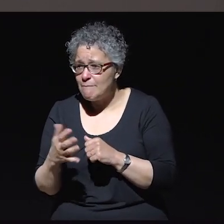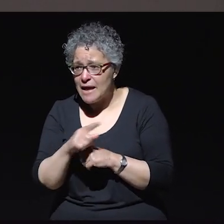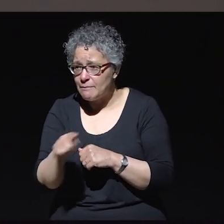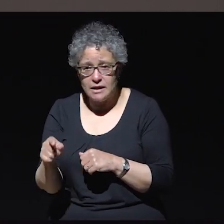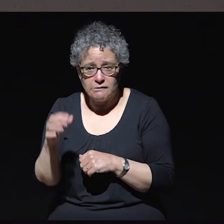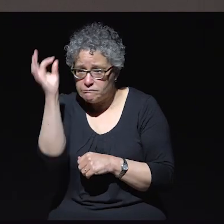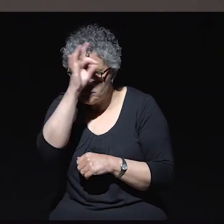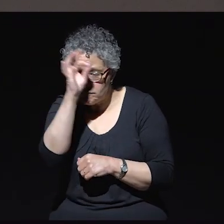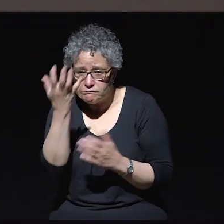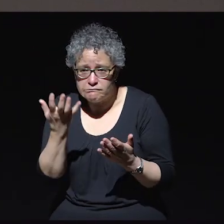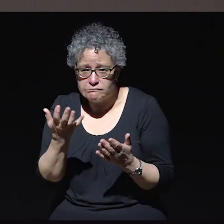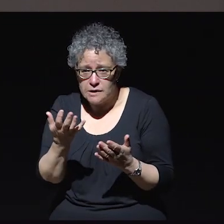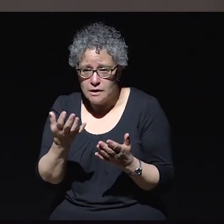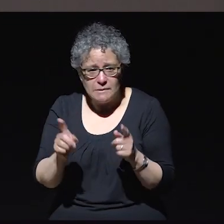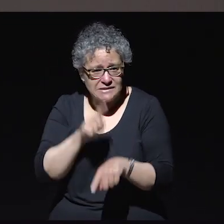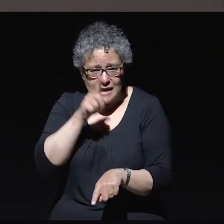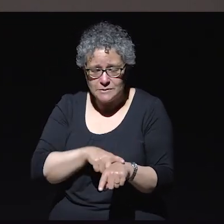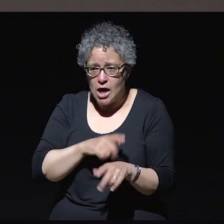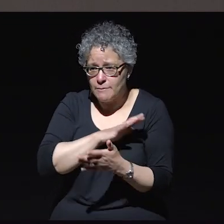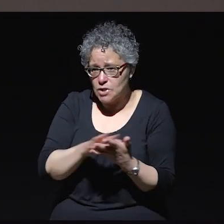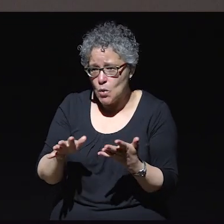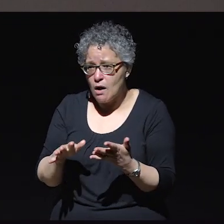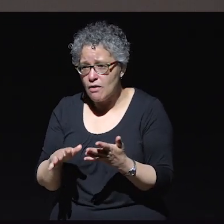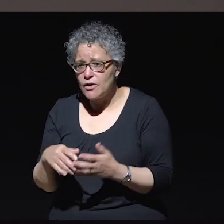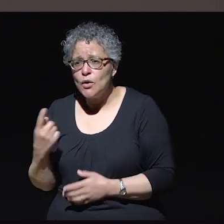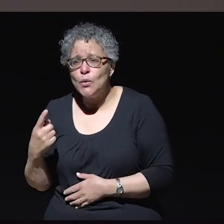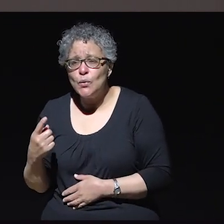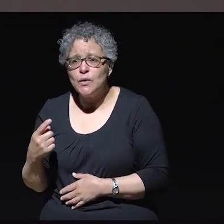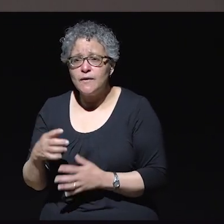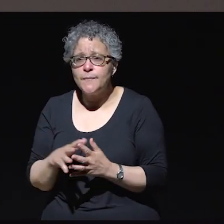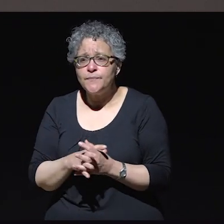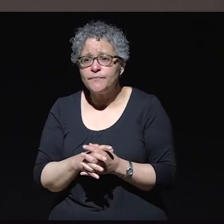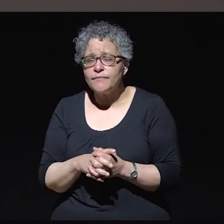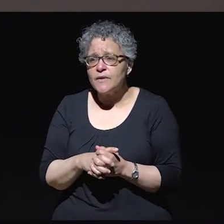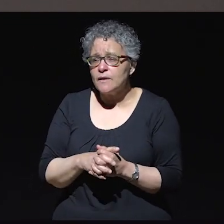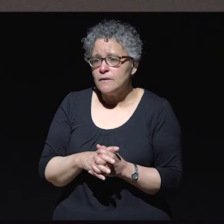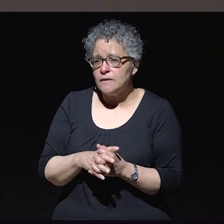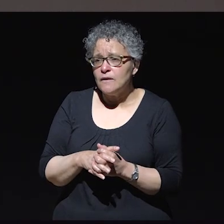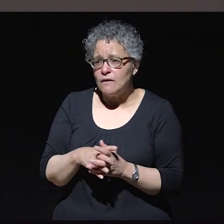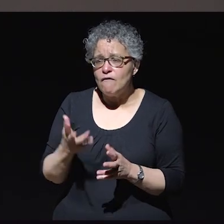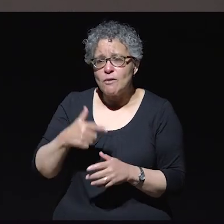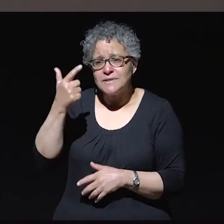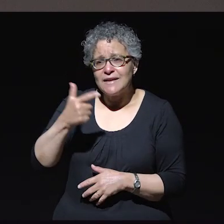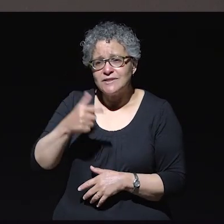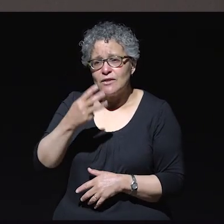who was a contemporary of William Hogarth, Joseph Highmore, the wonderful Lee family, again from 1736.